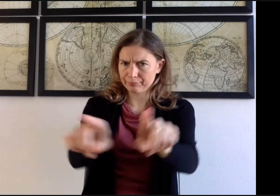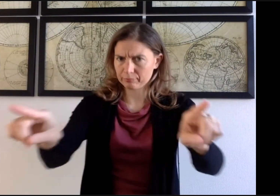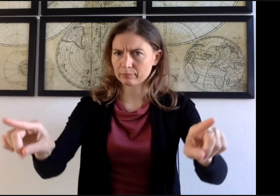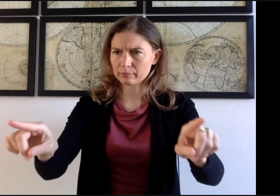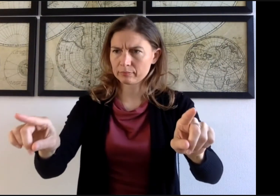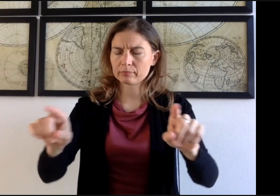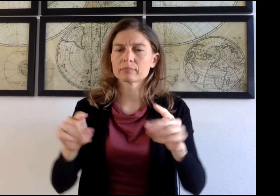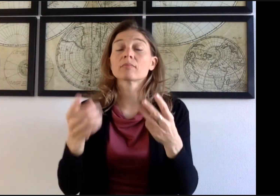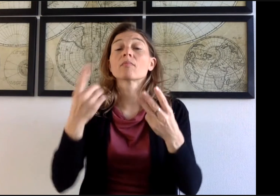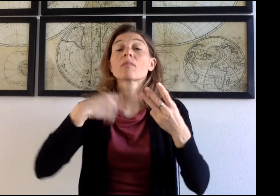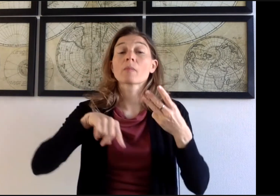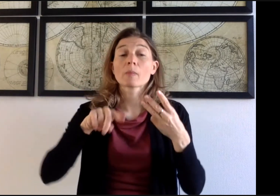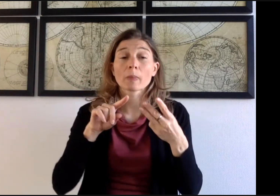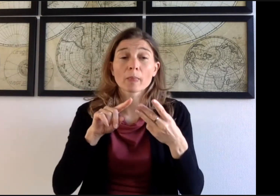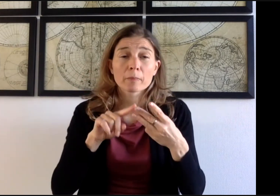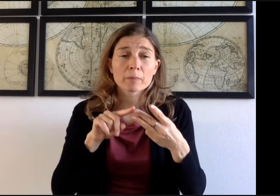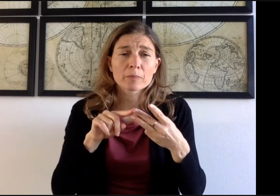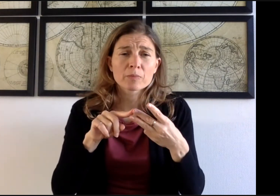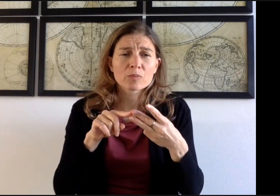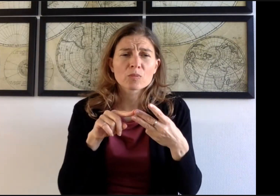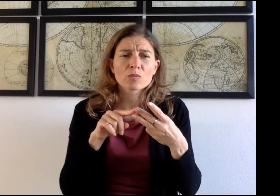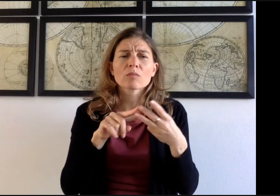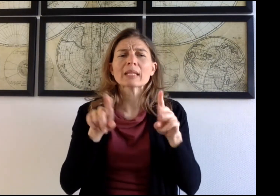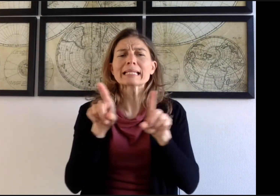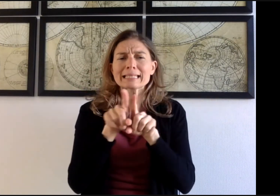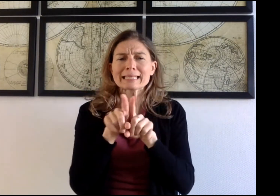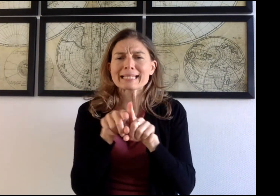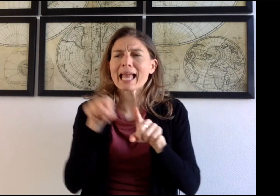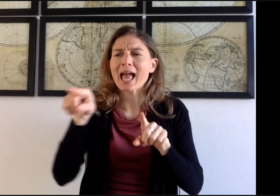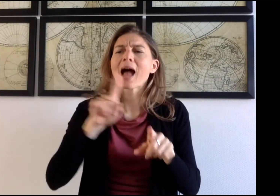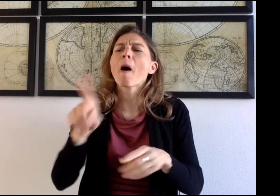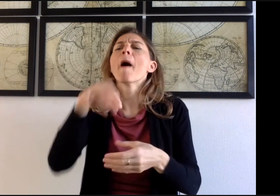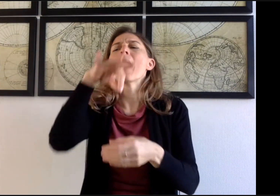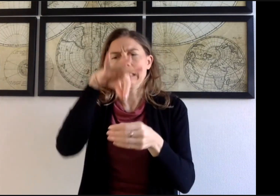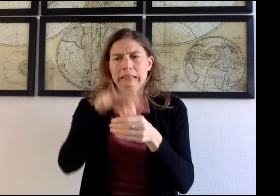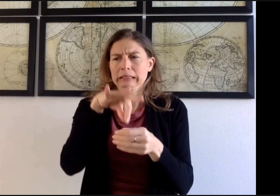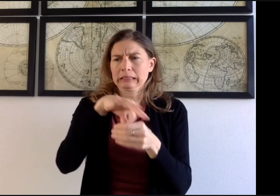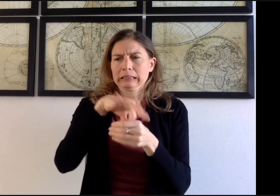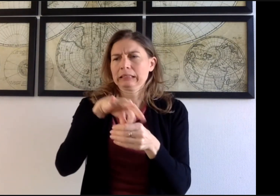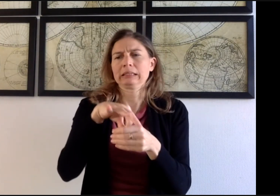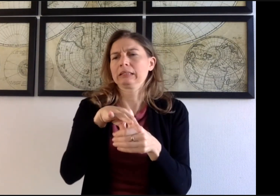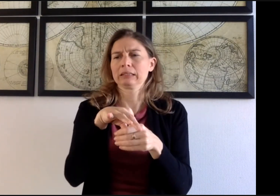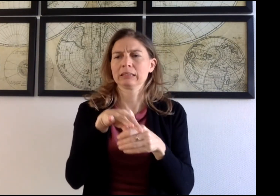exceptionally in this case because we're not able to have the AGA